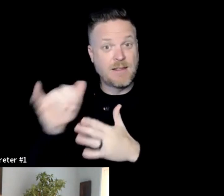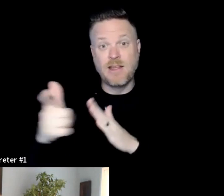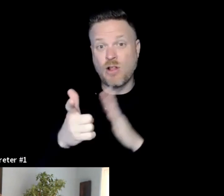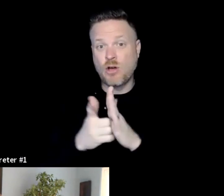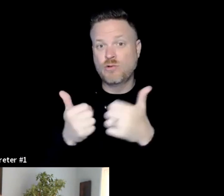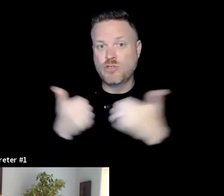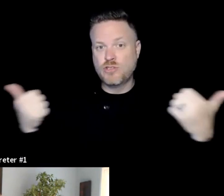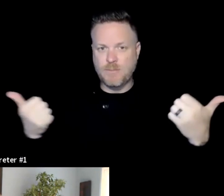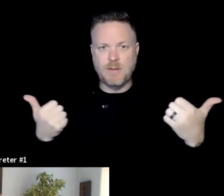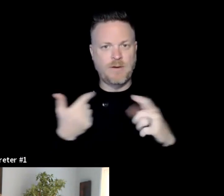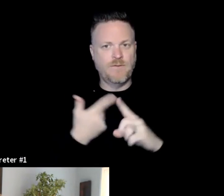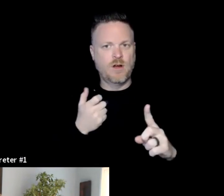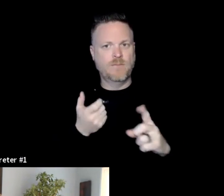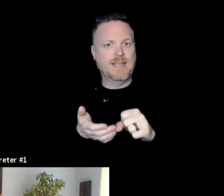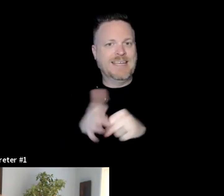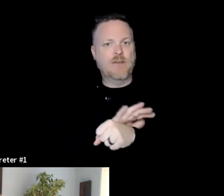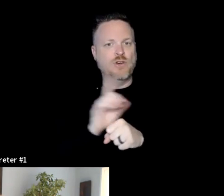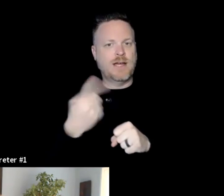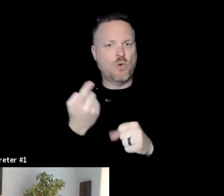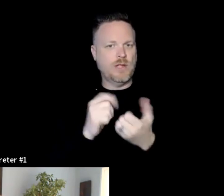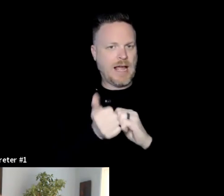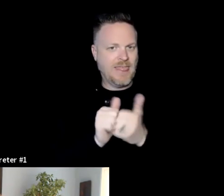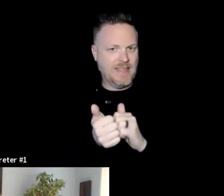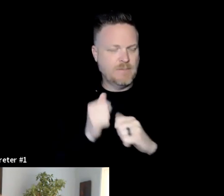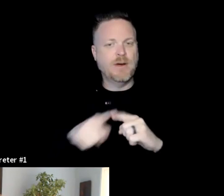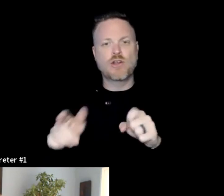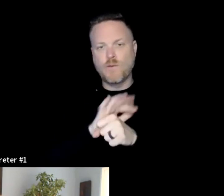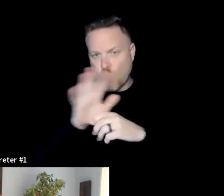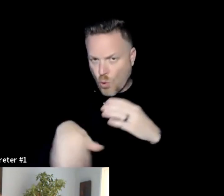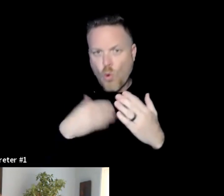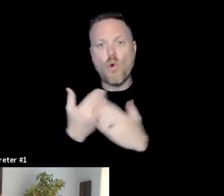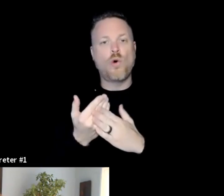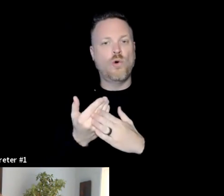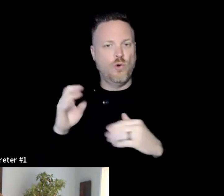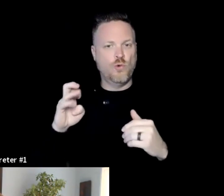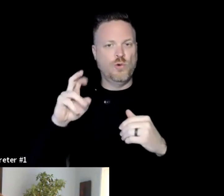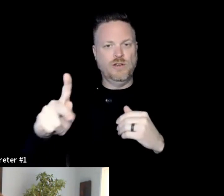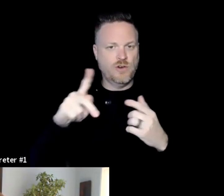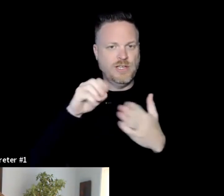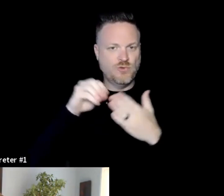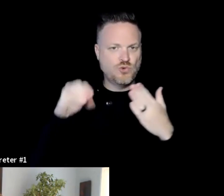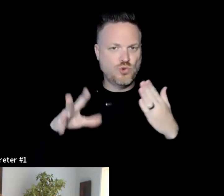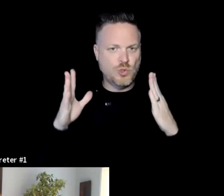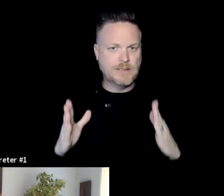merely covering athletes. This law covers all returning students. We did it